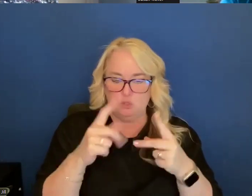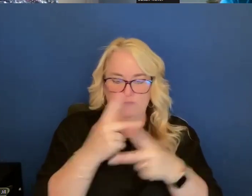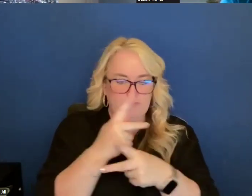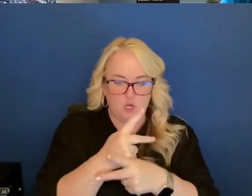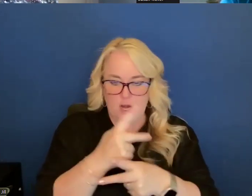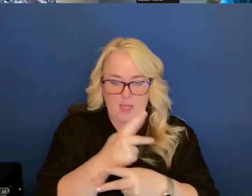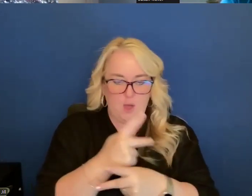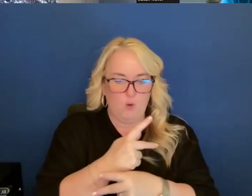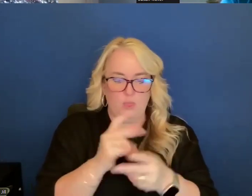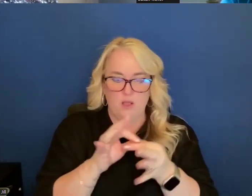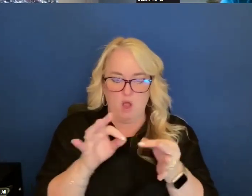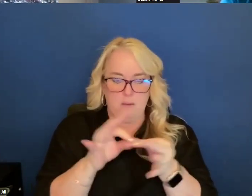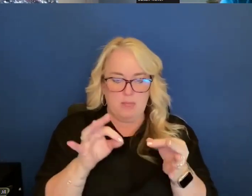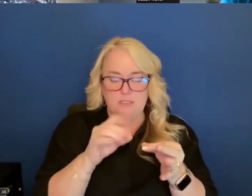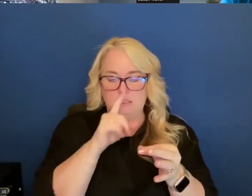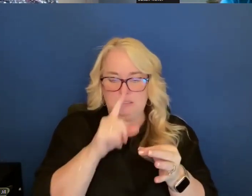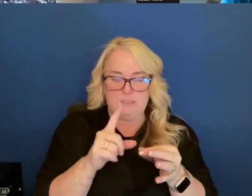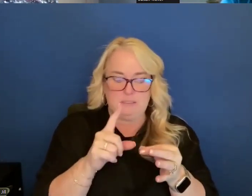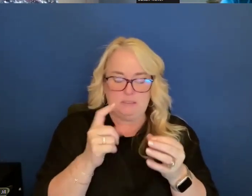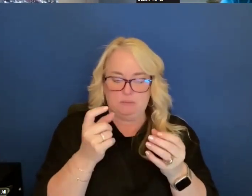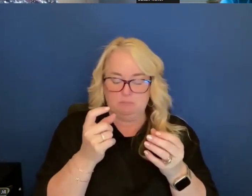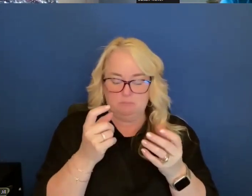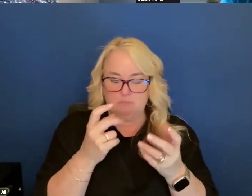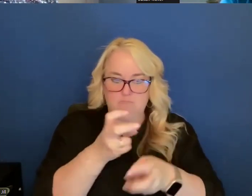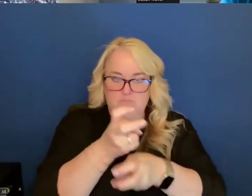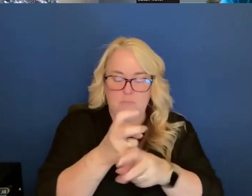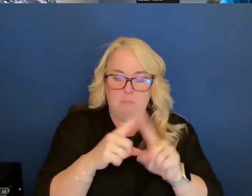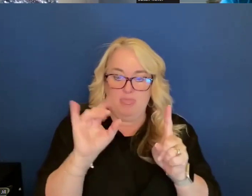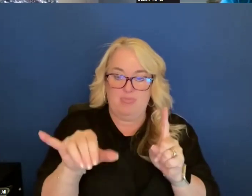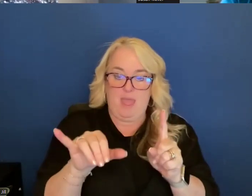The comment period is open to you, saying and providing any